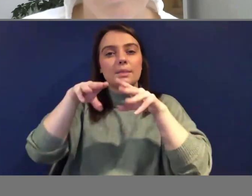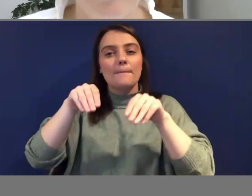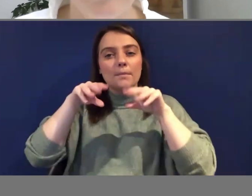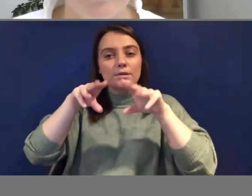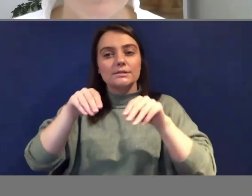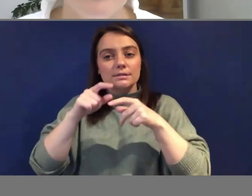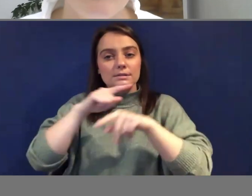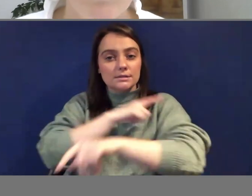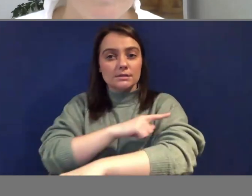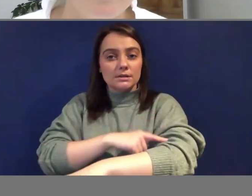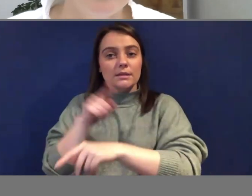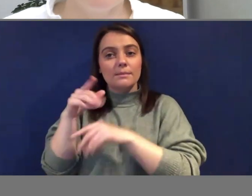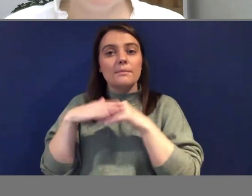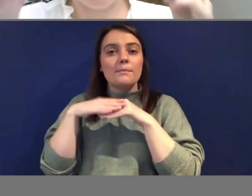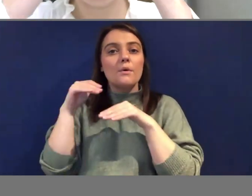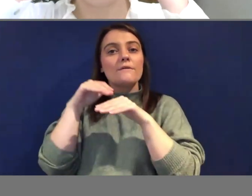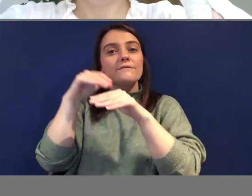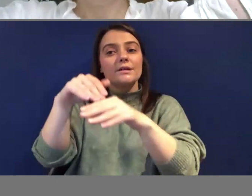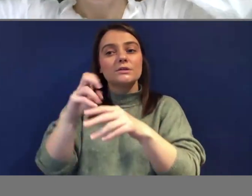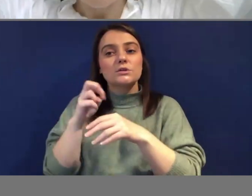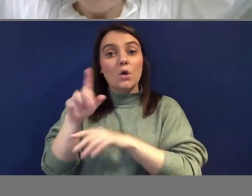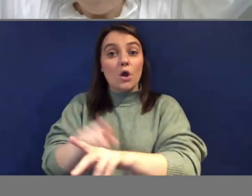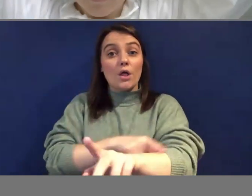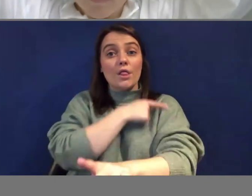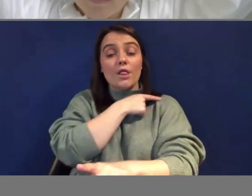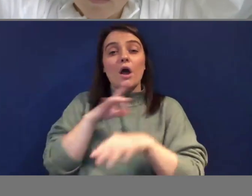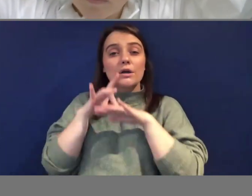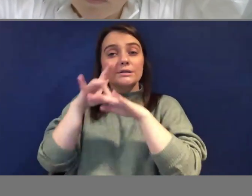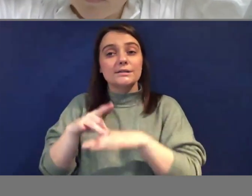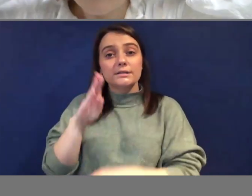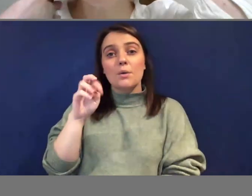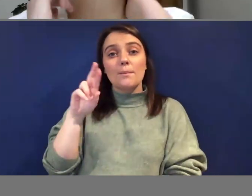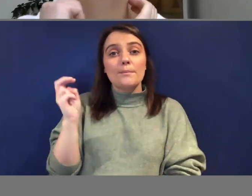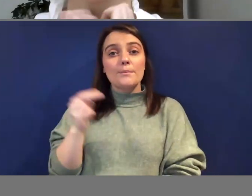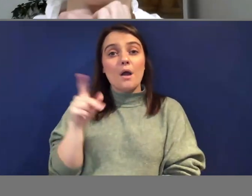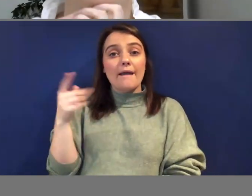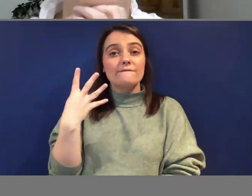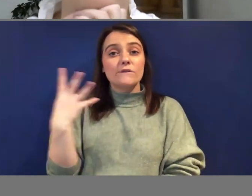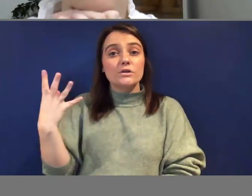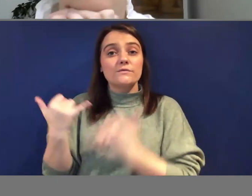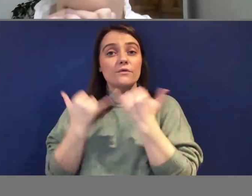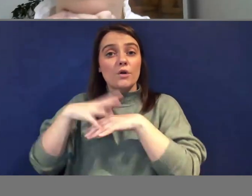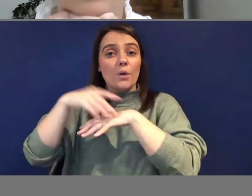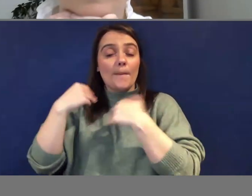more severely affected or have a longer disease duration Brian is a 44-year-old man with LOPD as